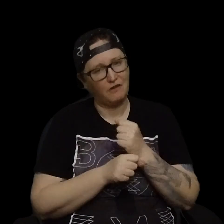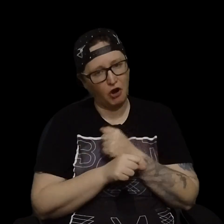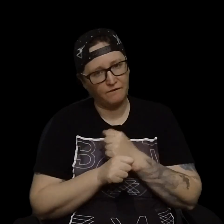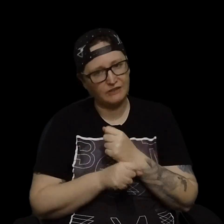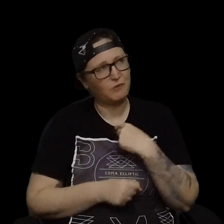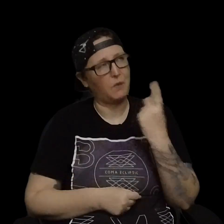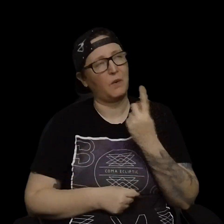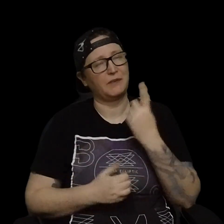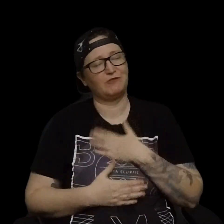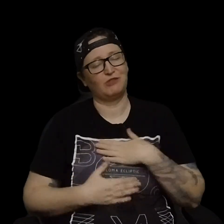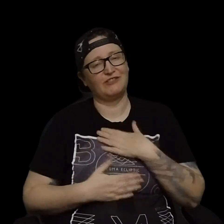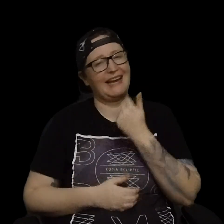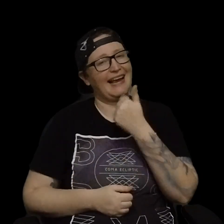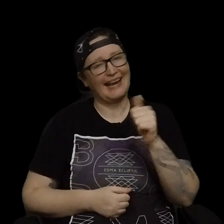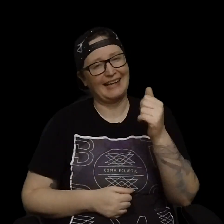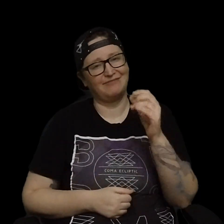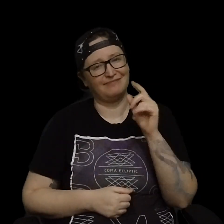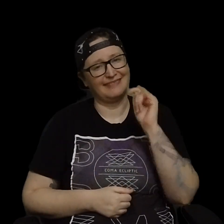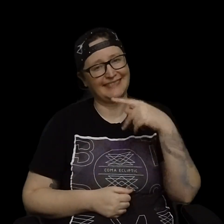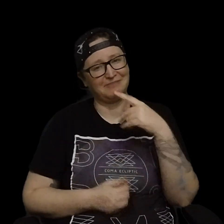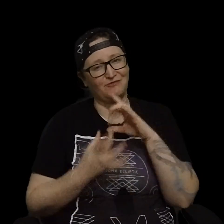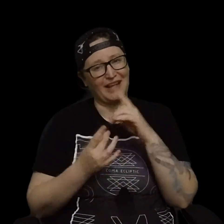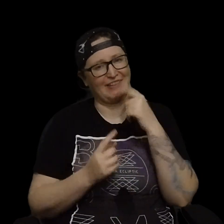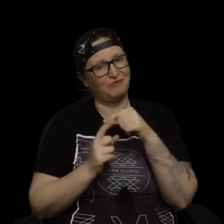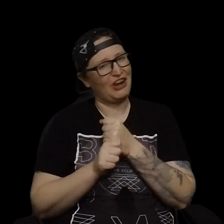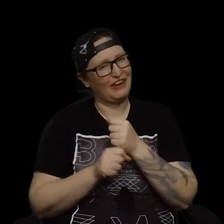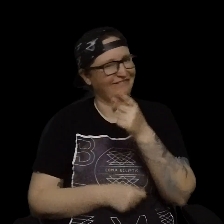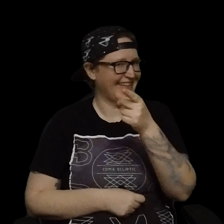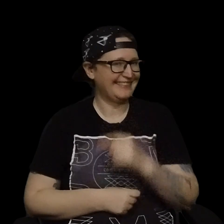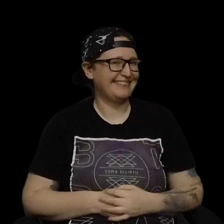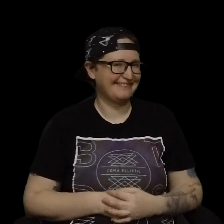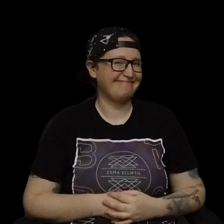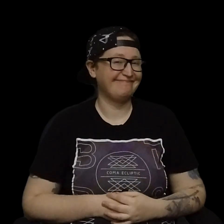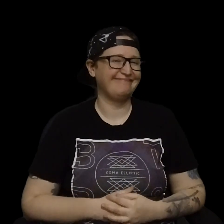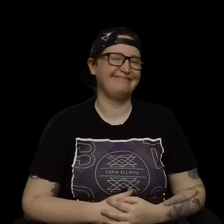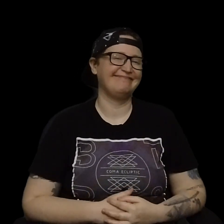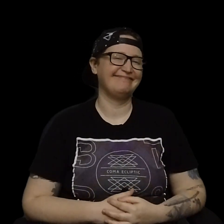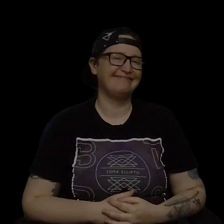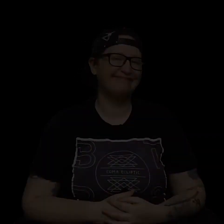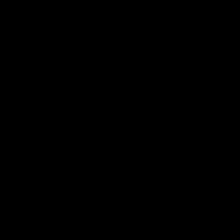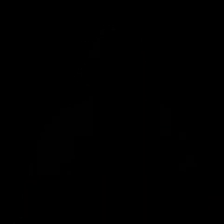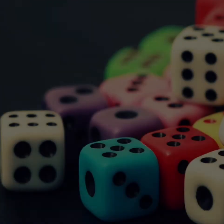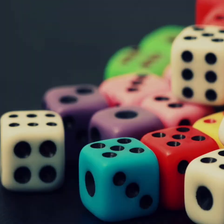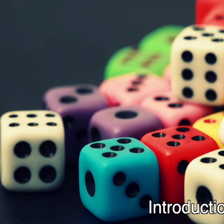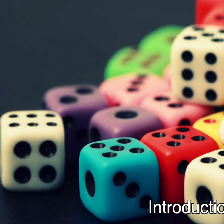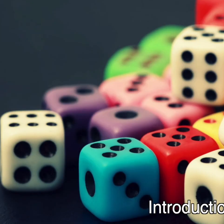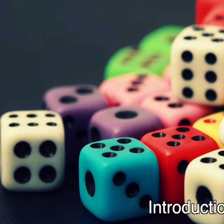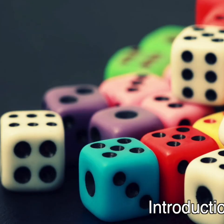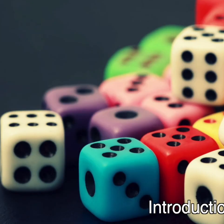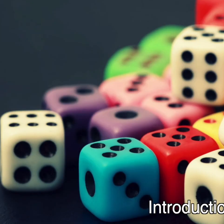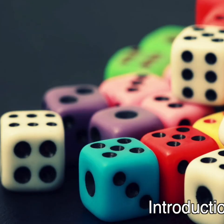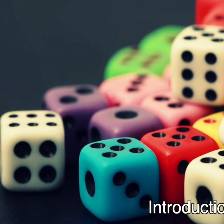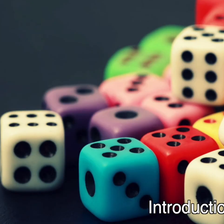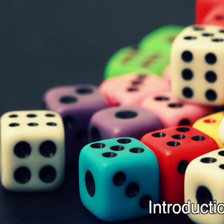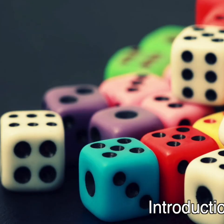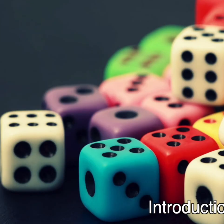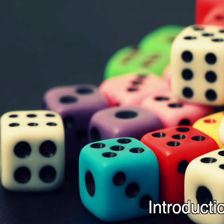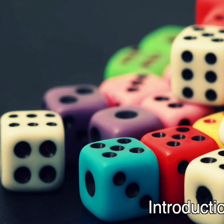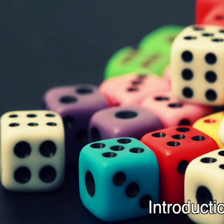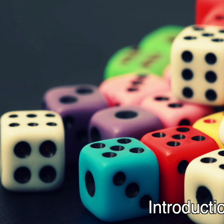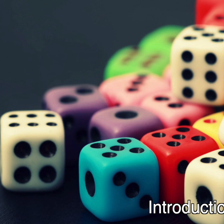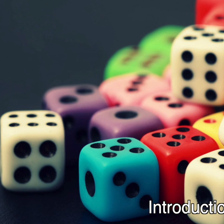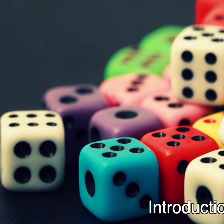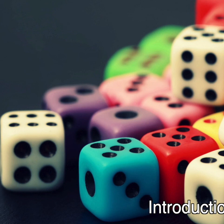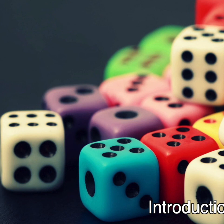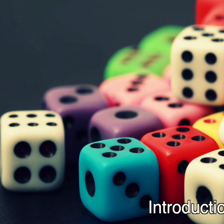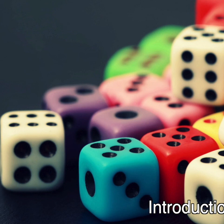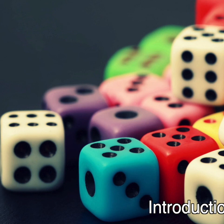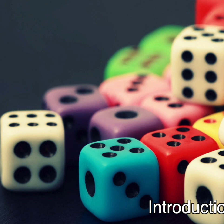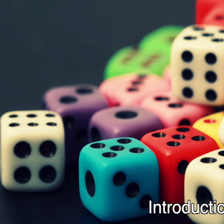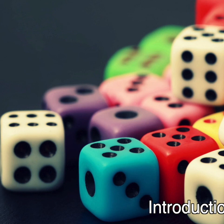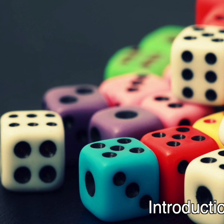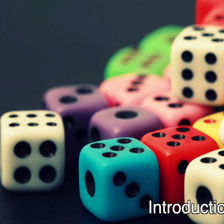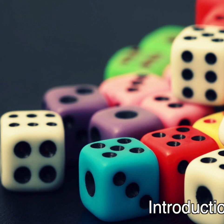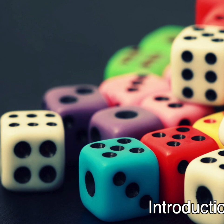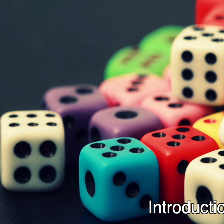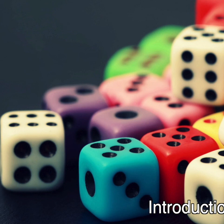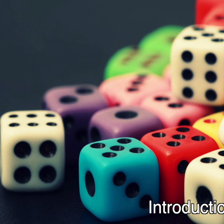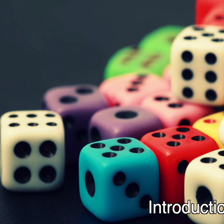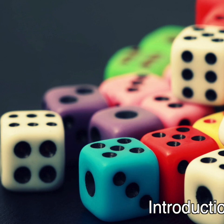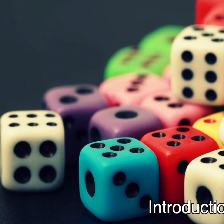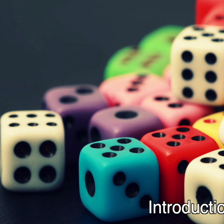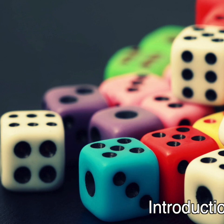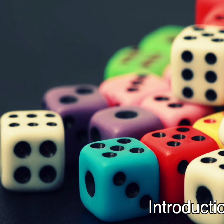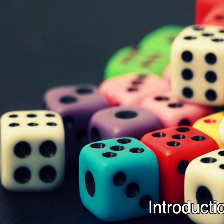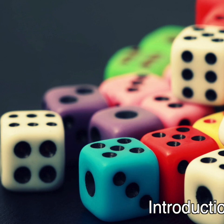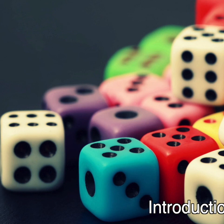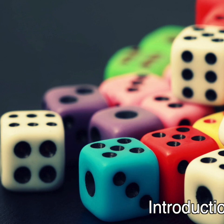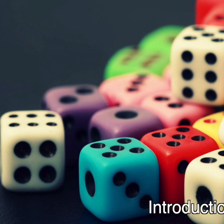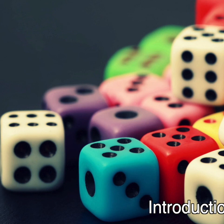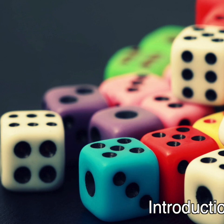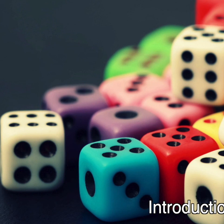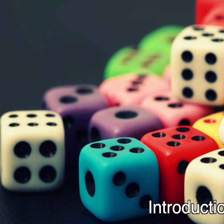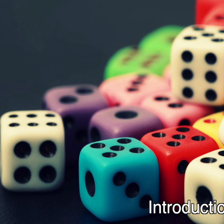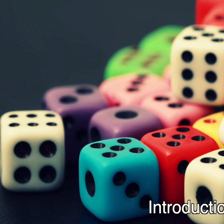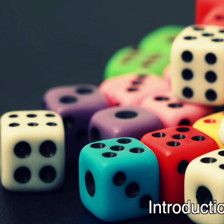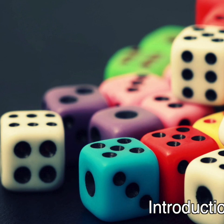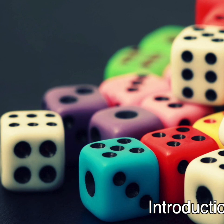I really love coffee so I always appreciate any tip anything that gets me coffee.